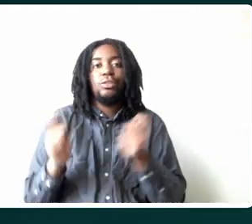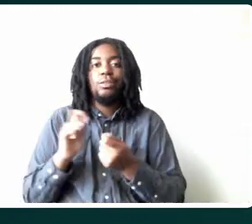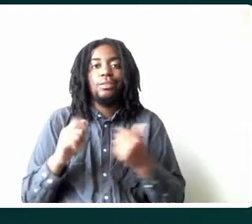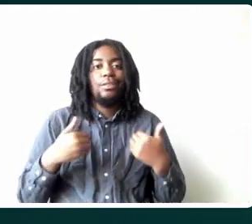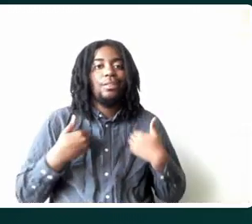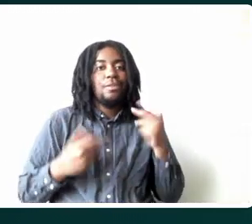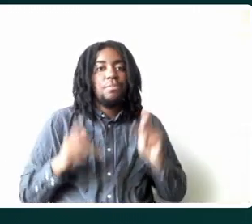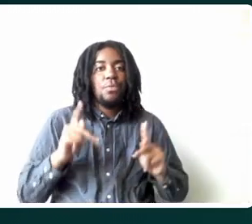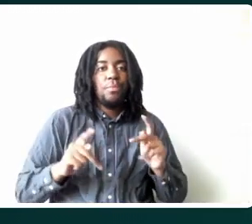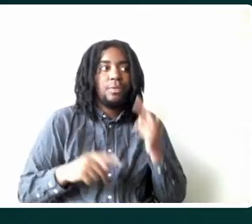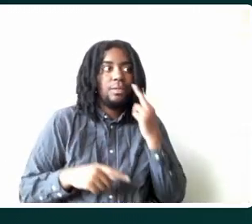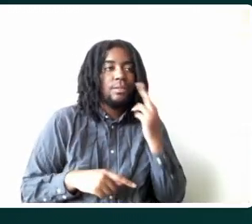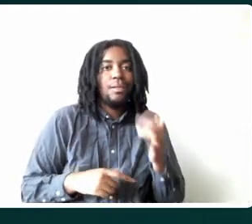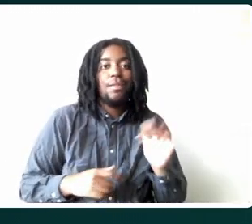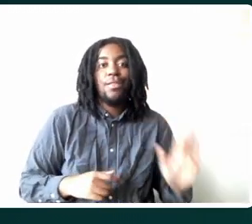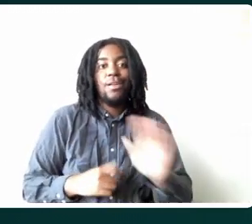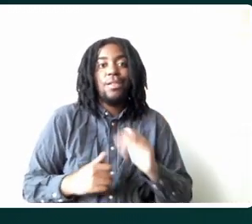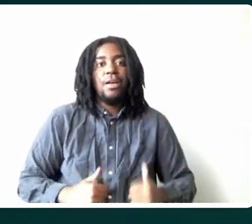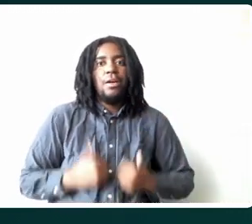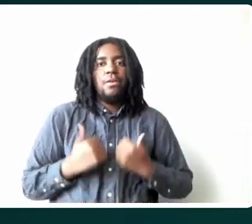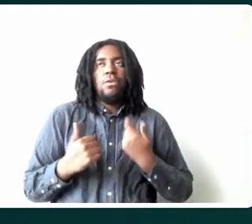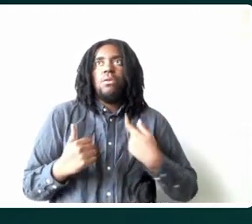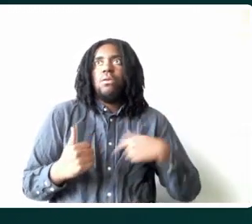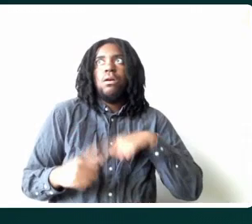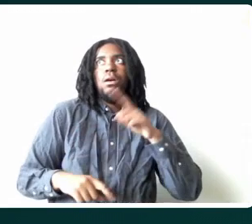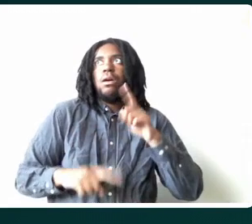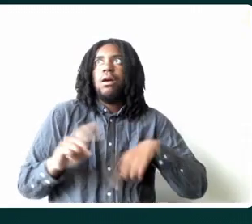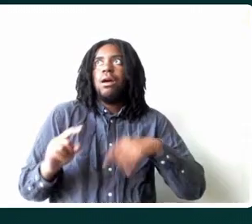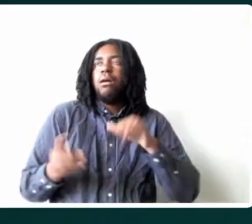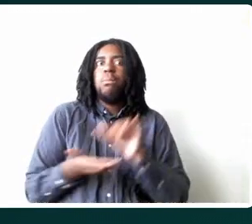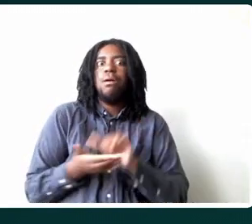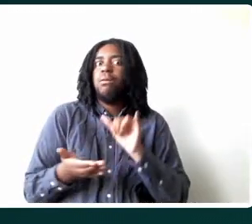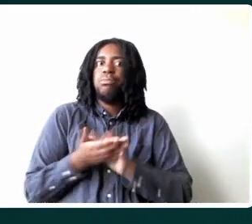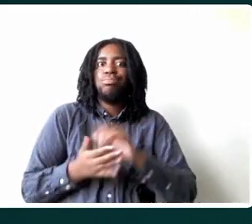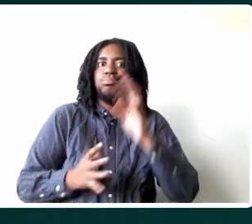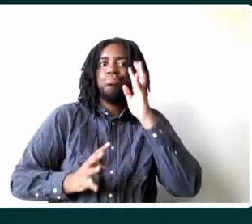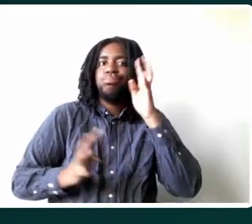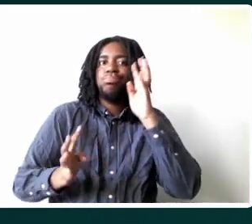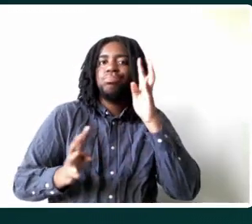ourselves. And so, we need to prepare young people for more things that we could not yet dream of.